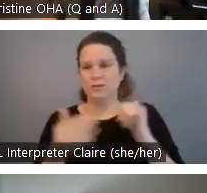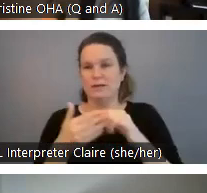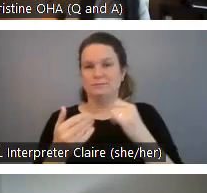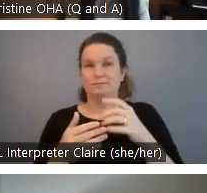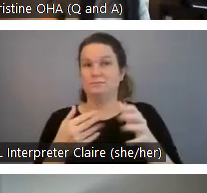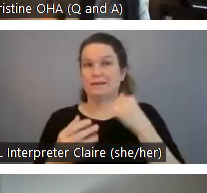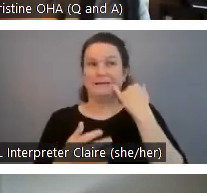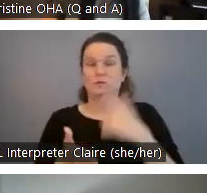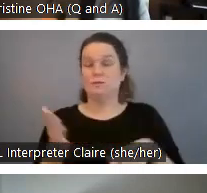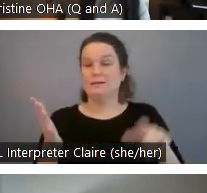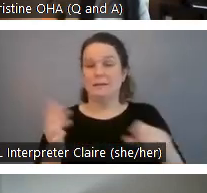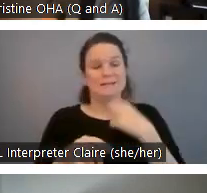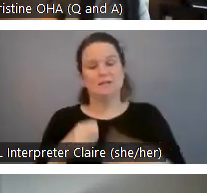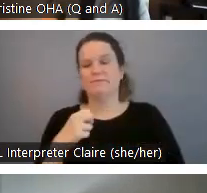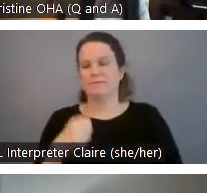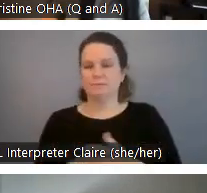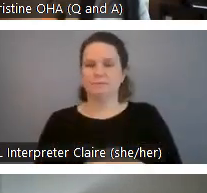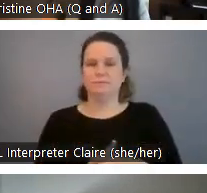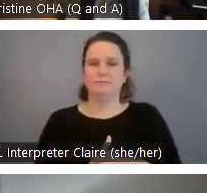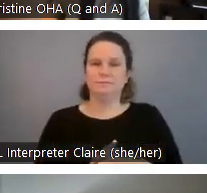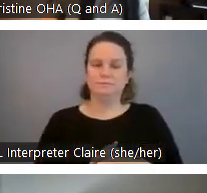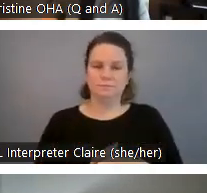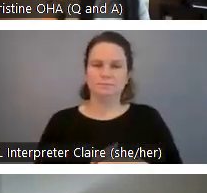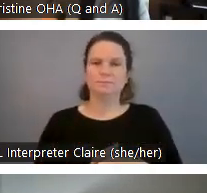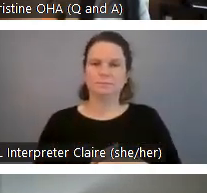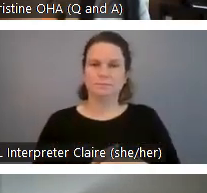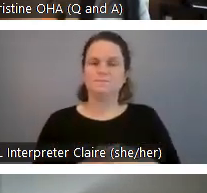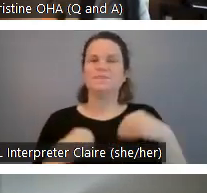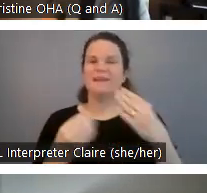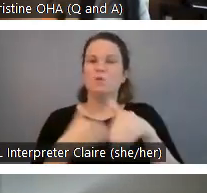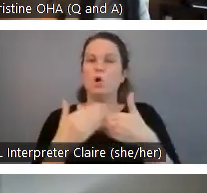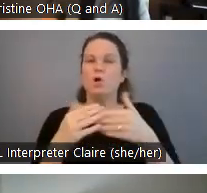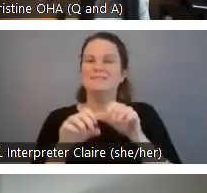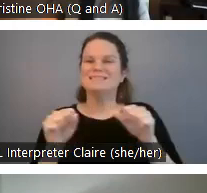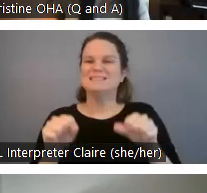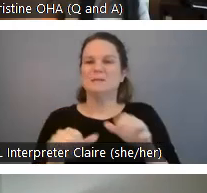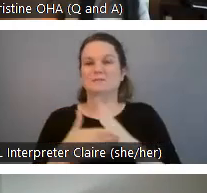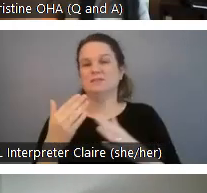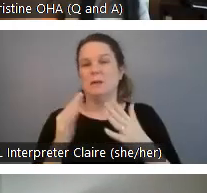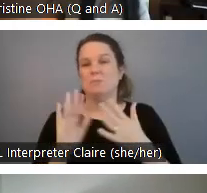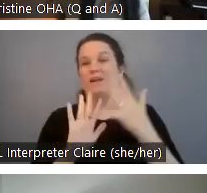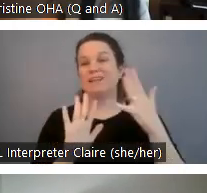But it's tough and I think, give the whole system some grace,